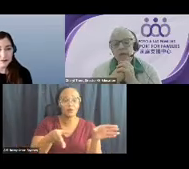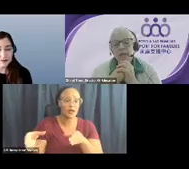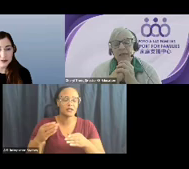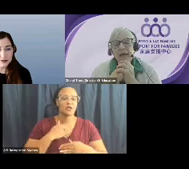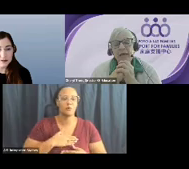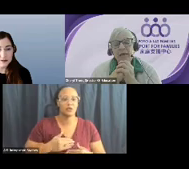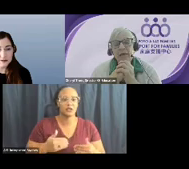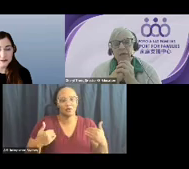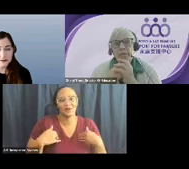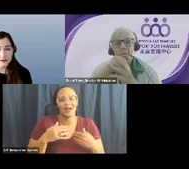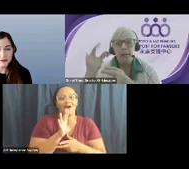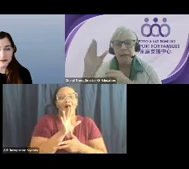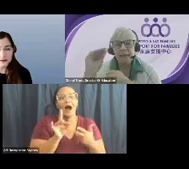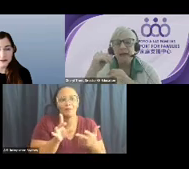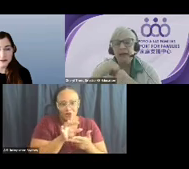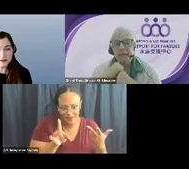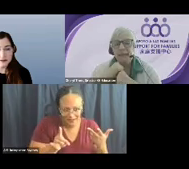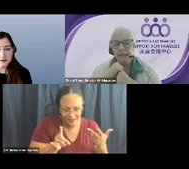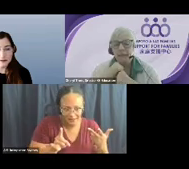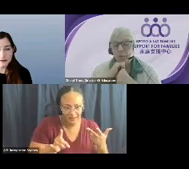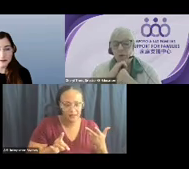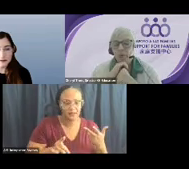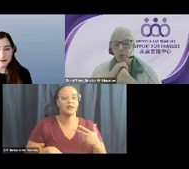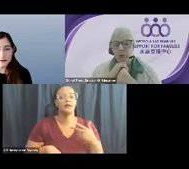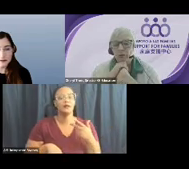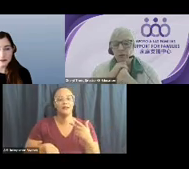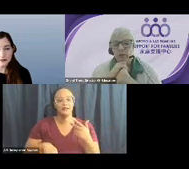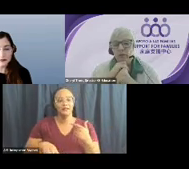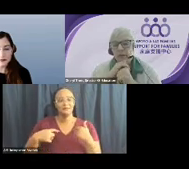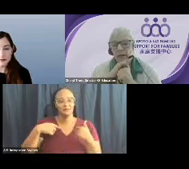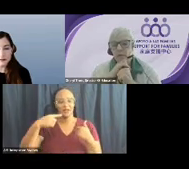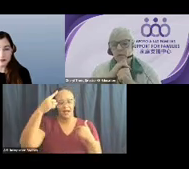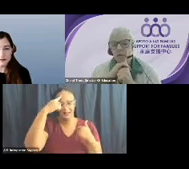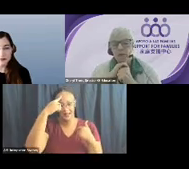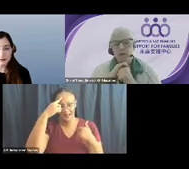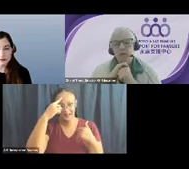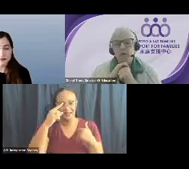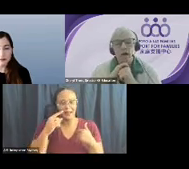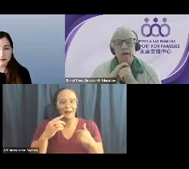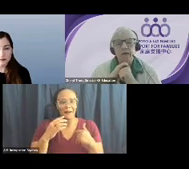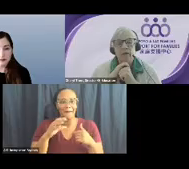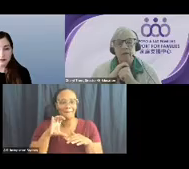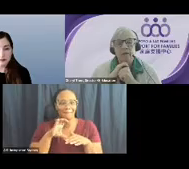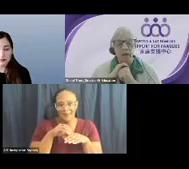I also think that that bite-sized approach is really helpful so that you're not, you know,